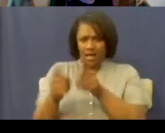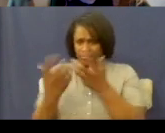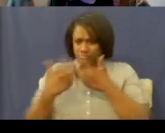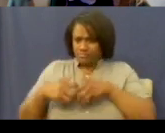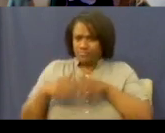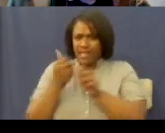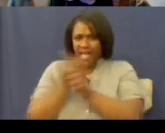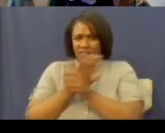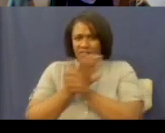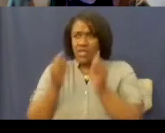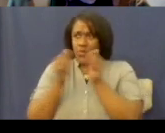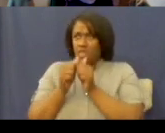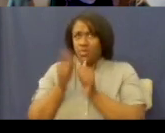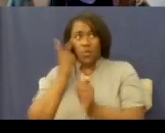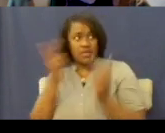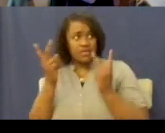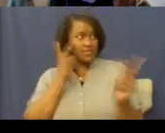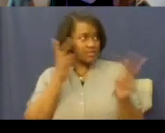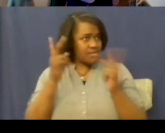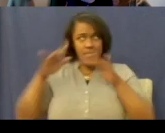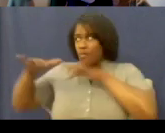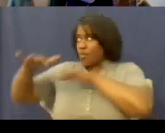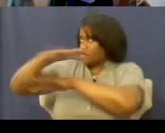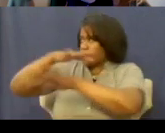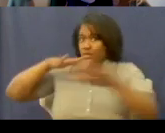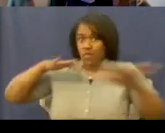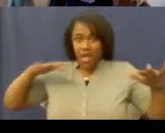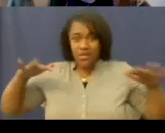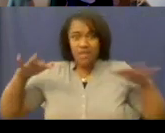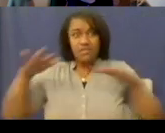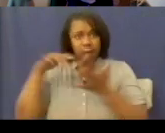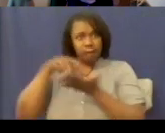and what's all around us. And so, it has to have branches